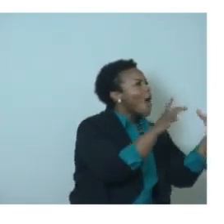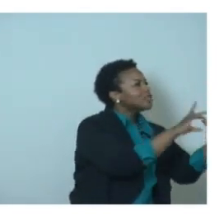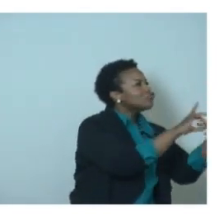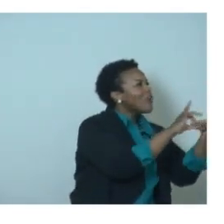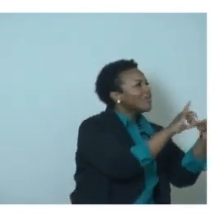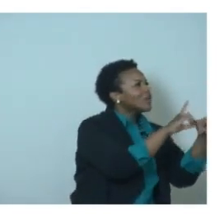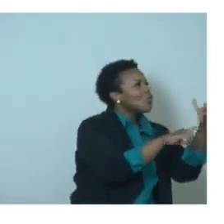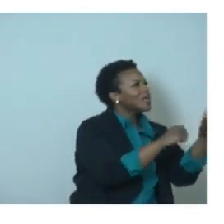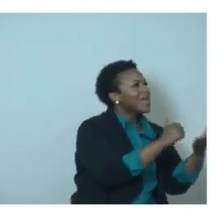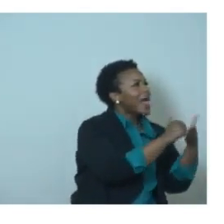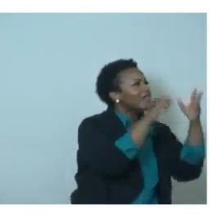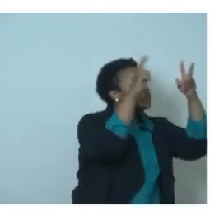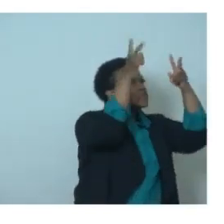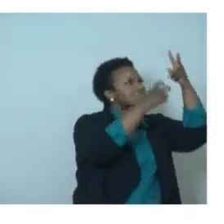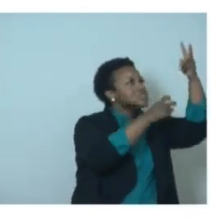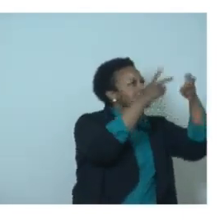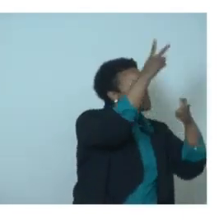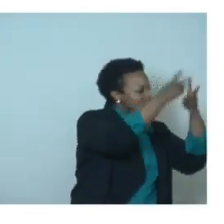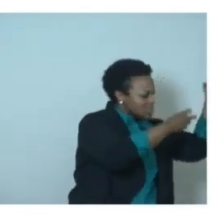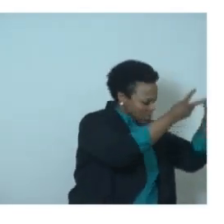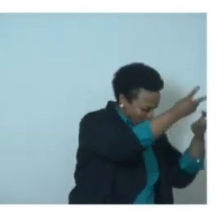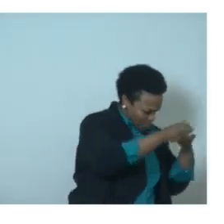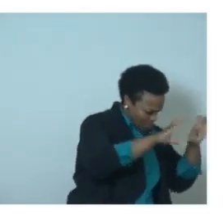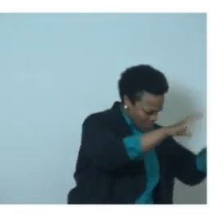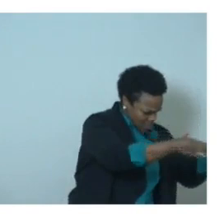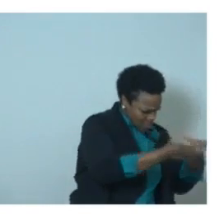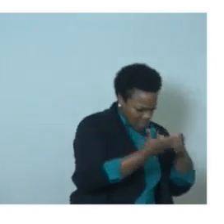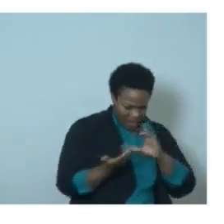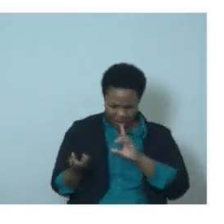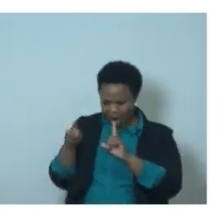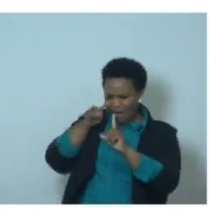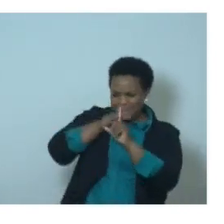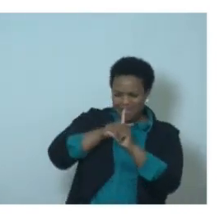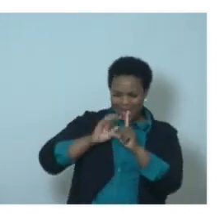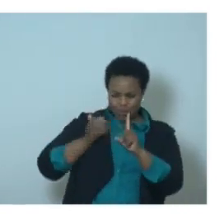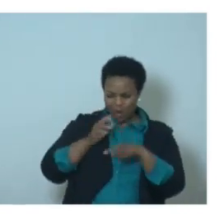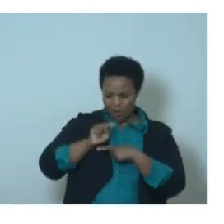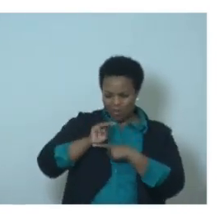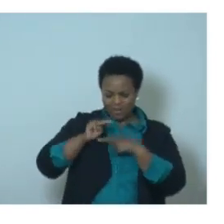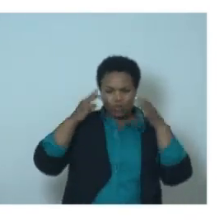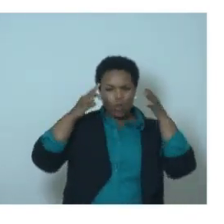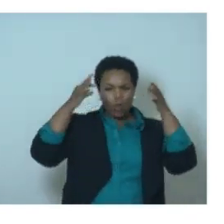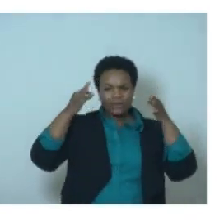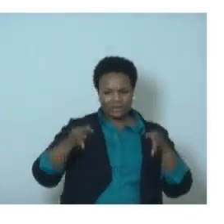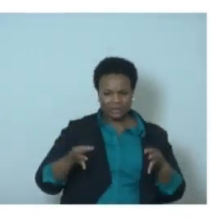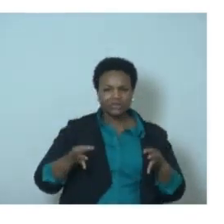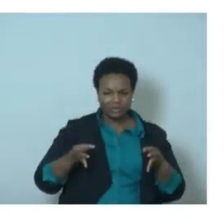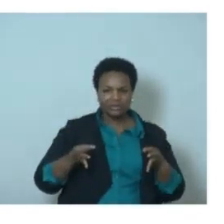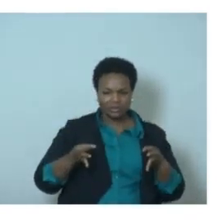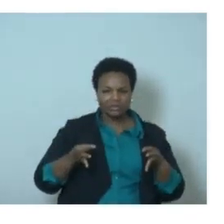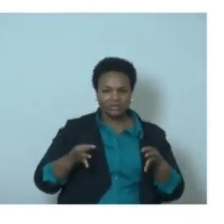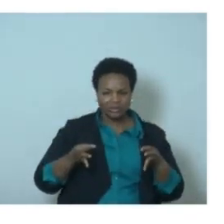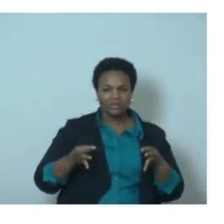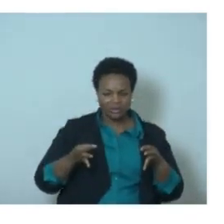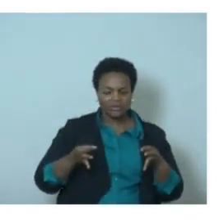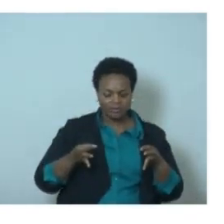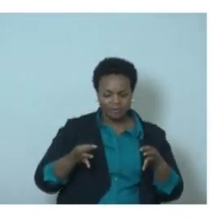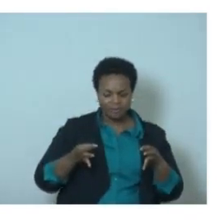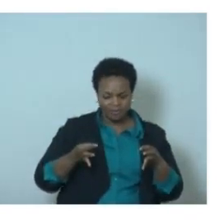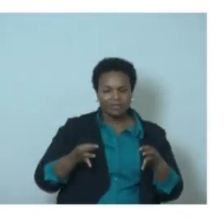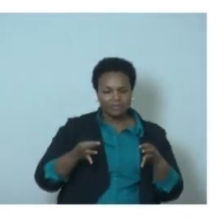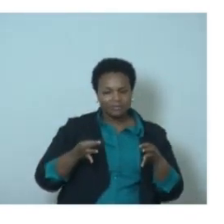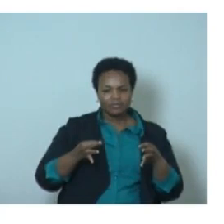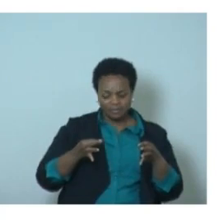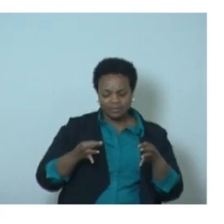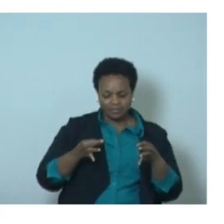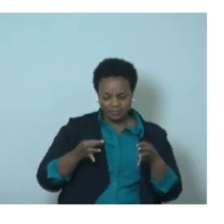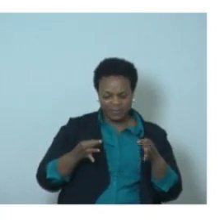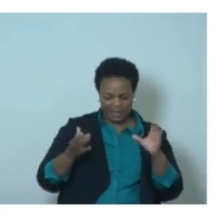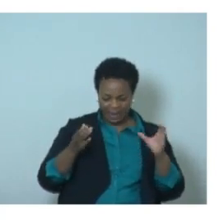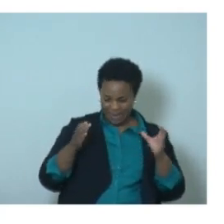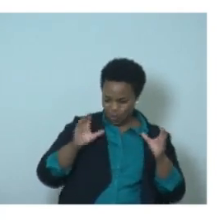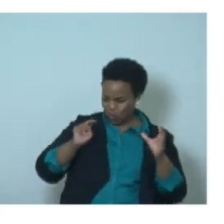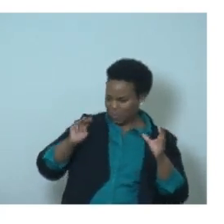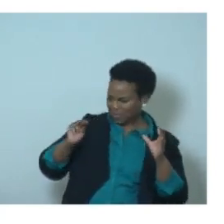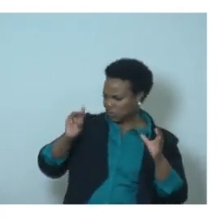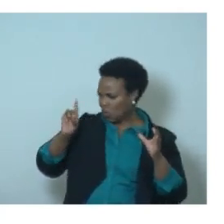AROUND THE WORLD AND TO EXTRAPOLATE DATA THAT’S MEANINGFUL AND RELEVANT AND EVIDENCE-BASED AND APPLY IT IN MEANINGFUL WAYS TO THE DECISIONS THAT WE MAKE HERE BASED ON THE